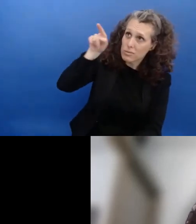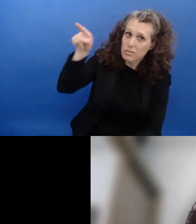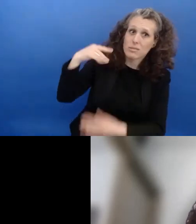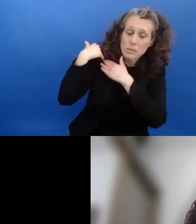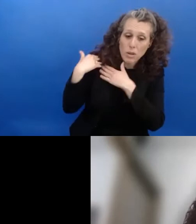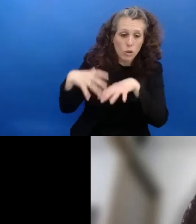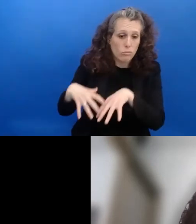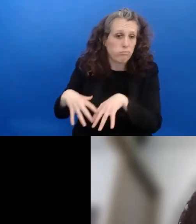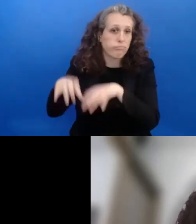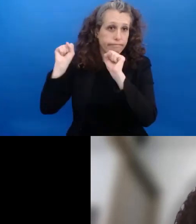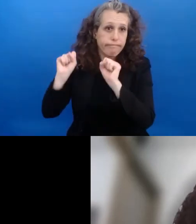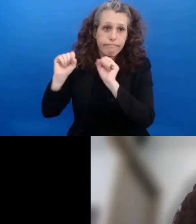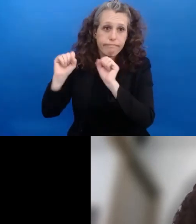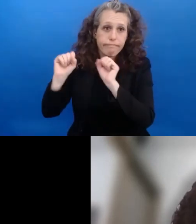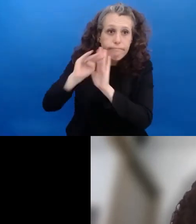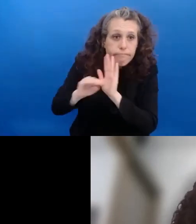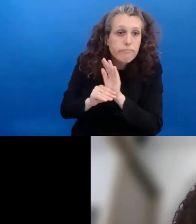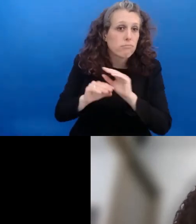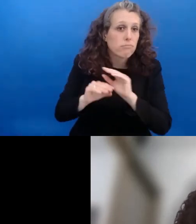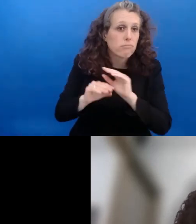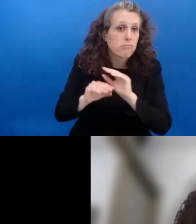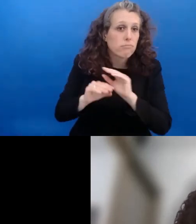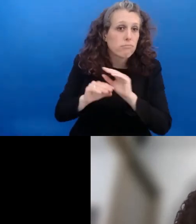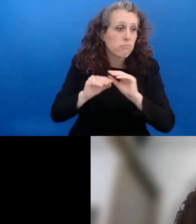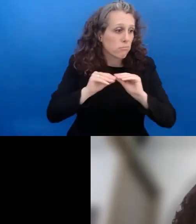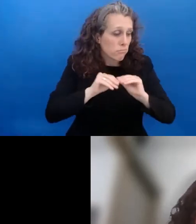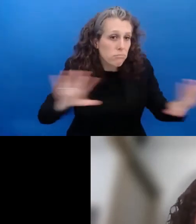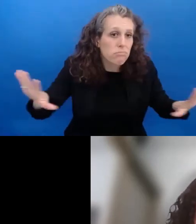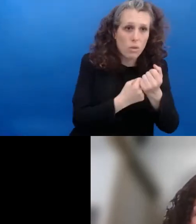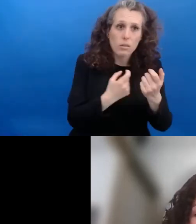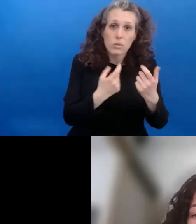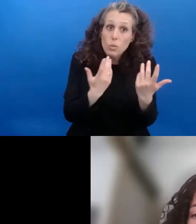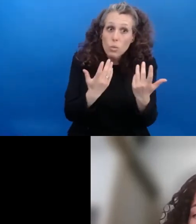in order to make sure that people with disabilities can can